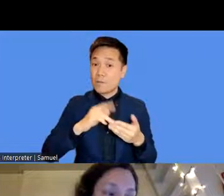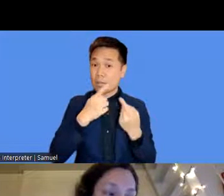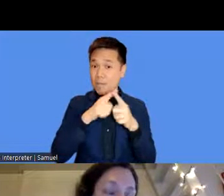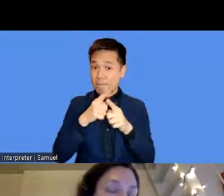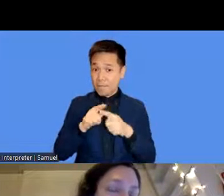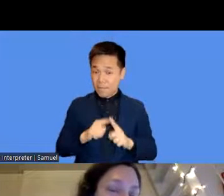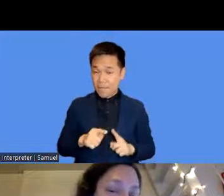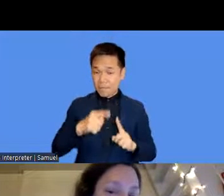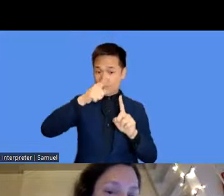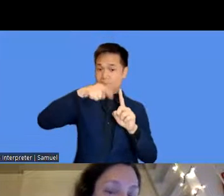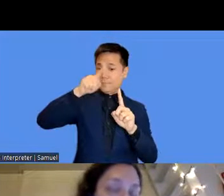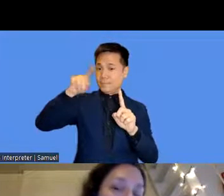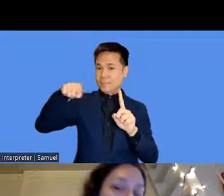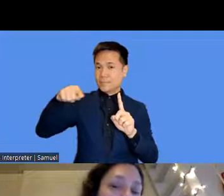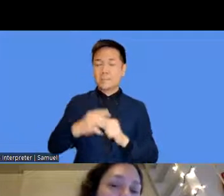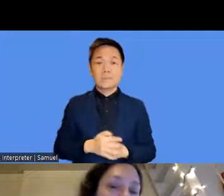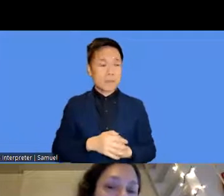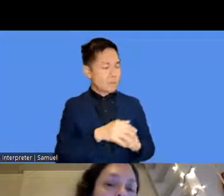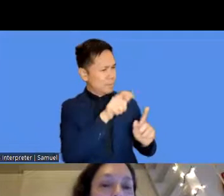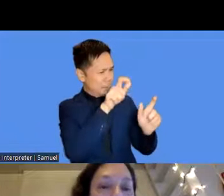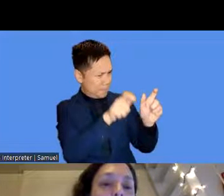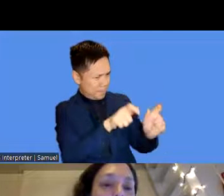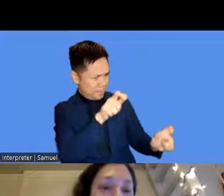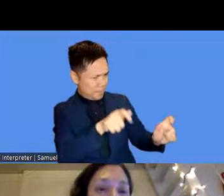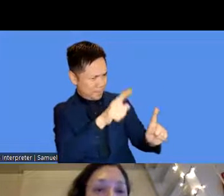And we use citizen data because academia is involved.